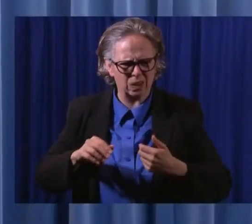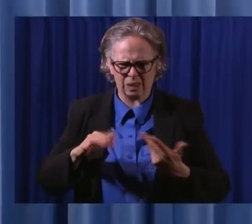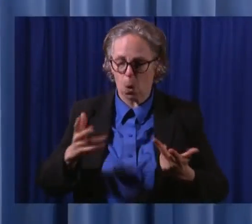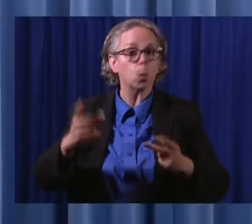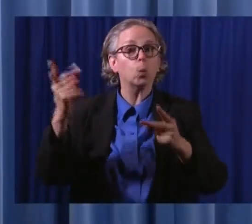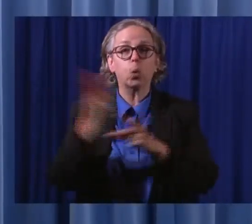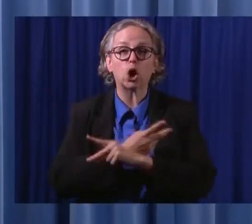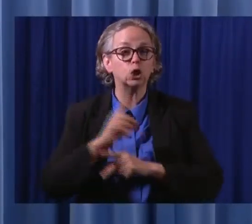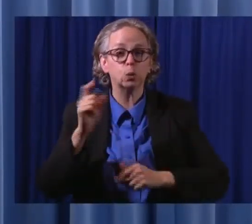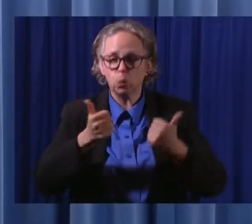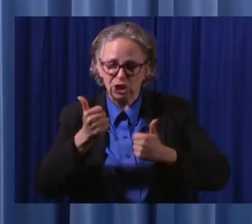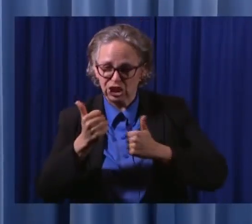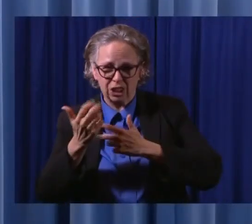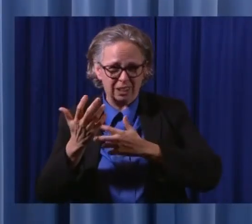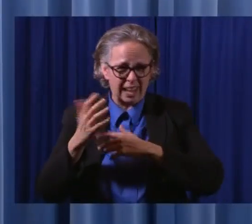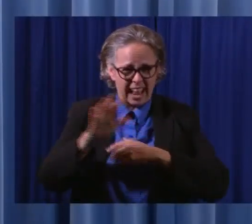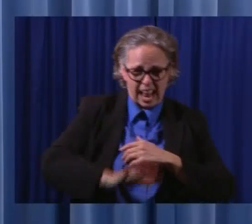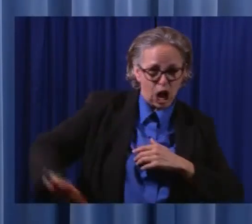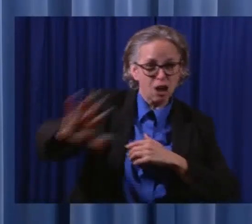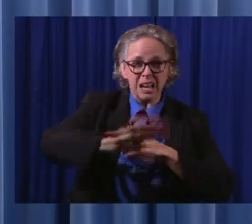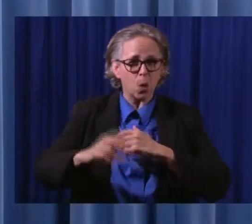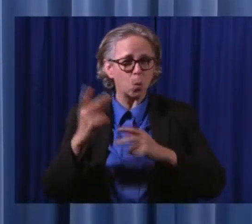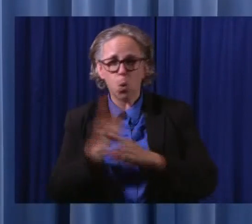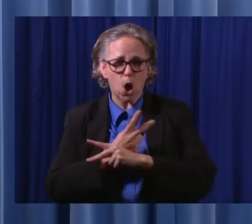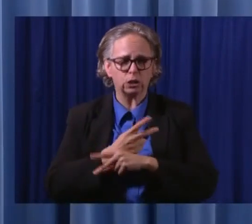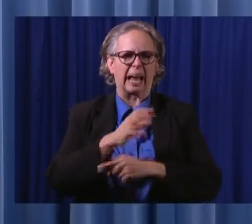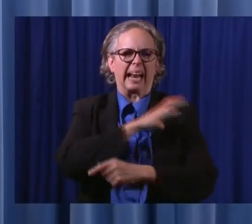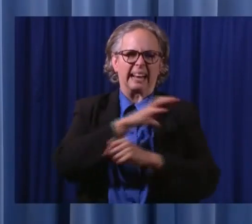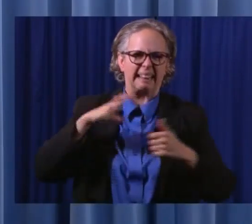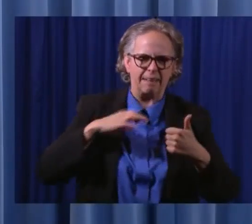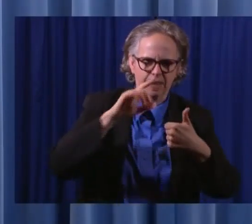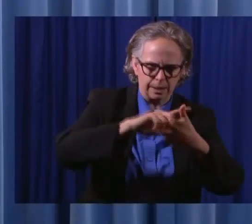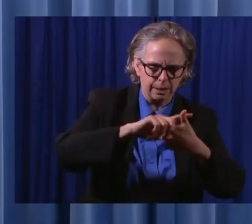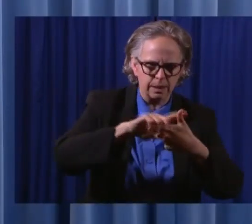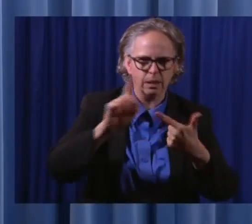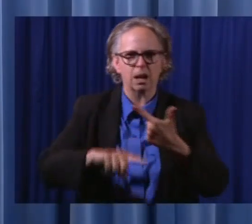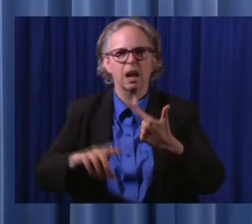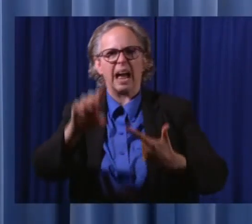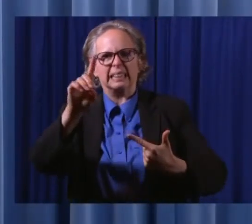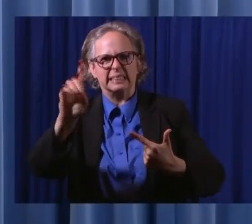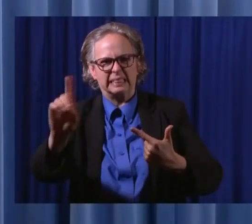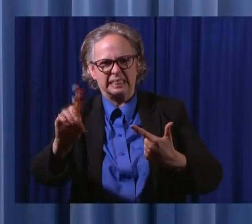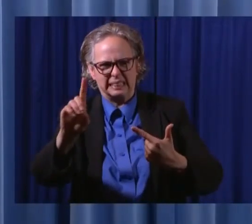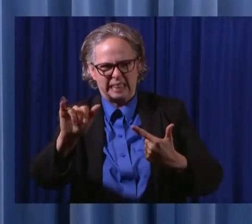THE INCREASING COVID OCCUPANCY IS MOST APPARENT IN REGIONS